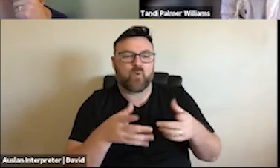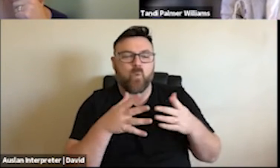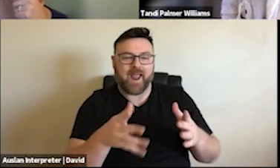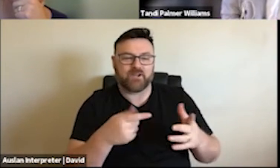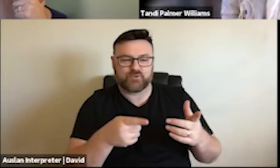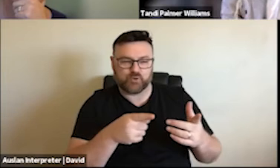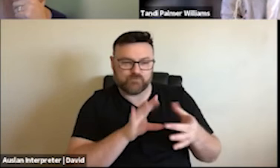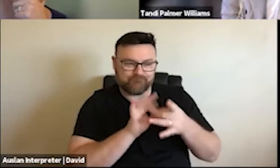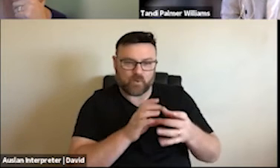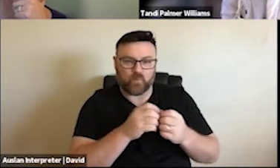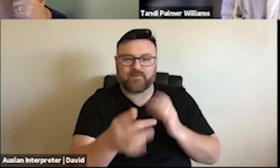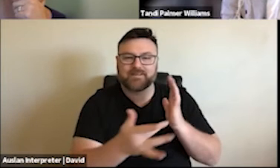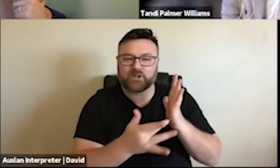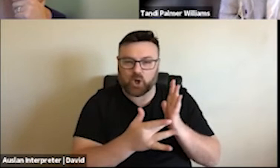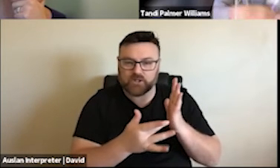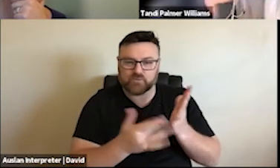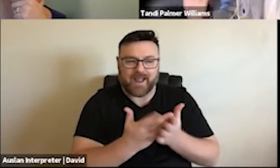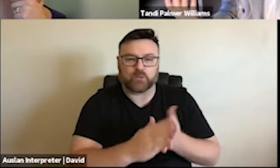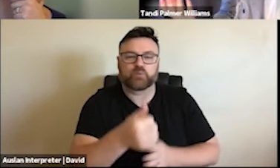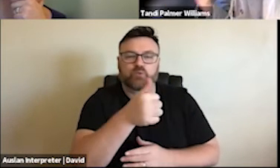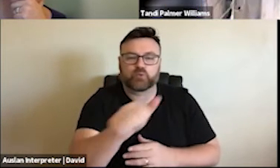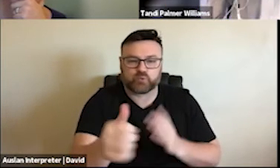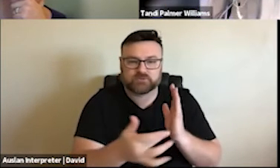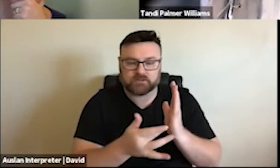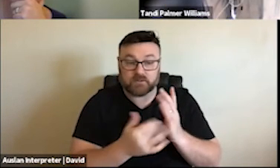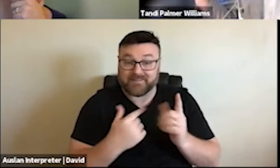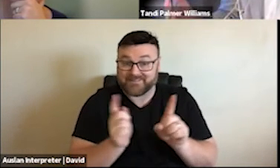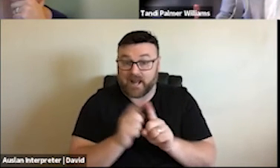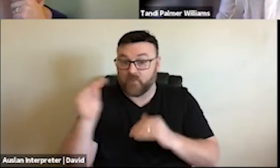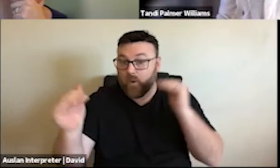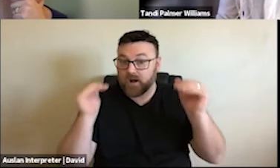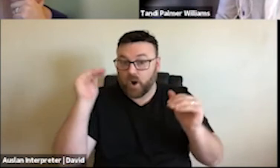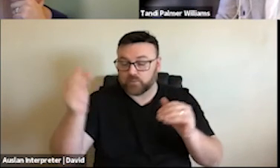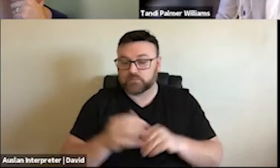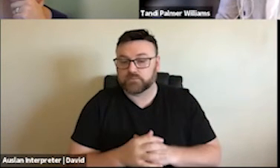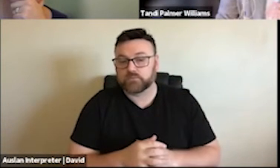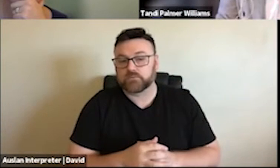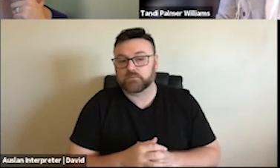The same is true for adult audiences outside of an education context.